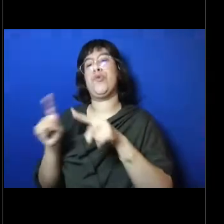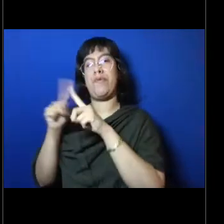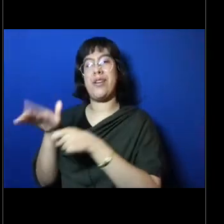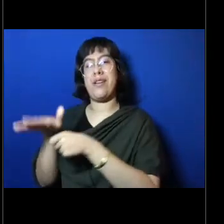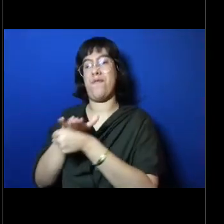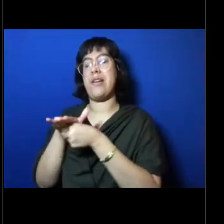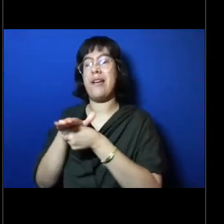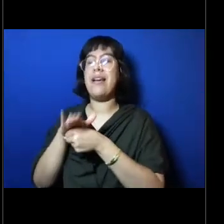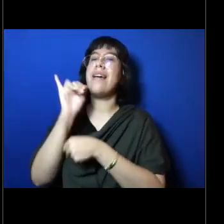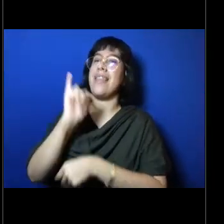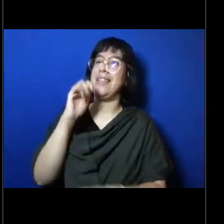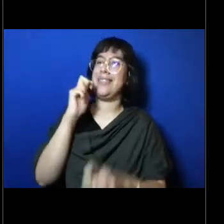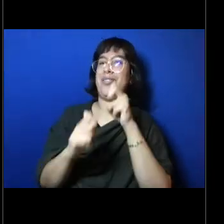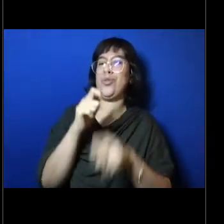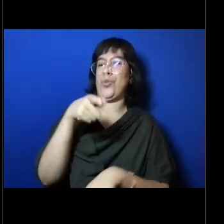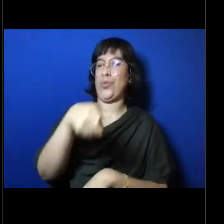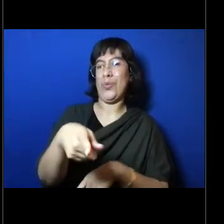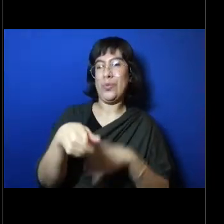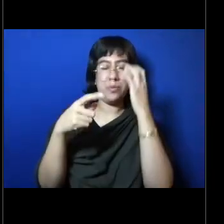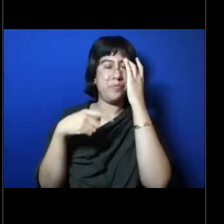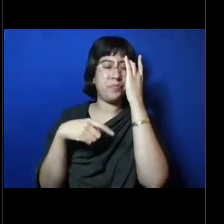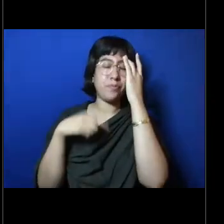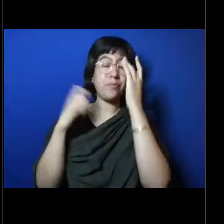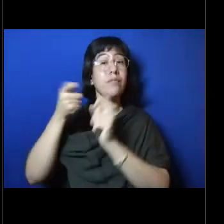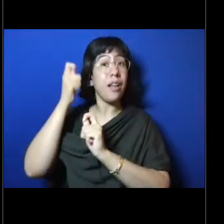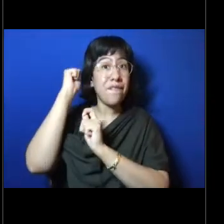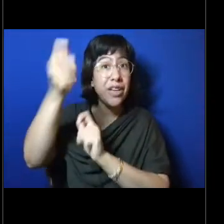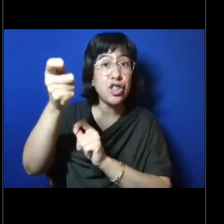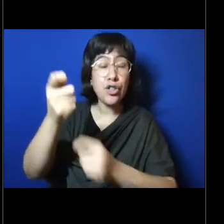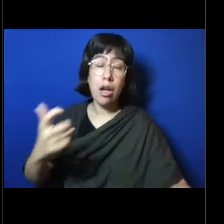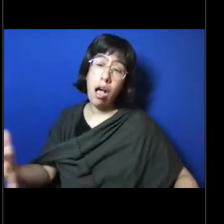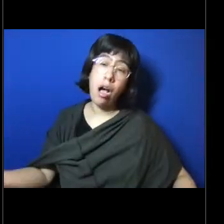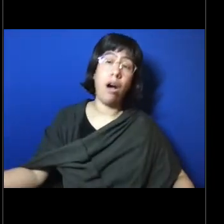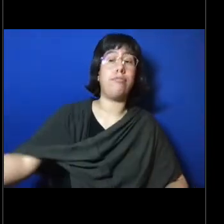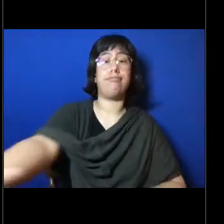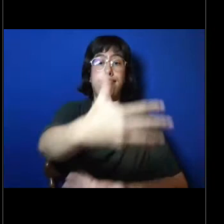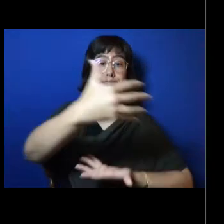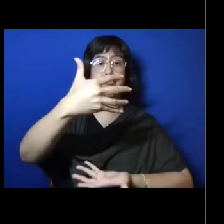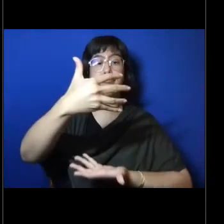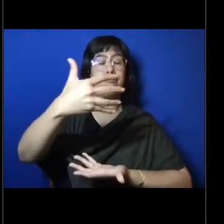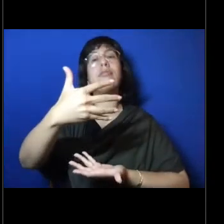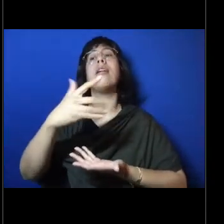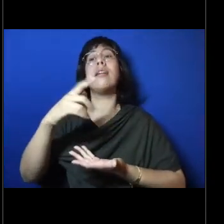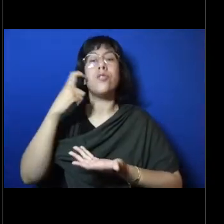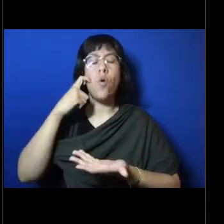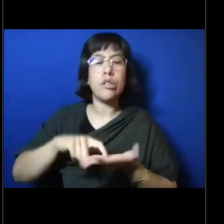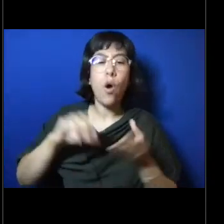The fishermen would go where there were abalone, catch the abalone until they were gone and then moved to another site.